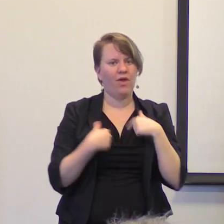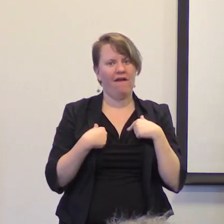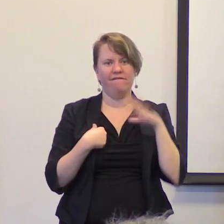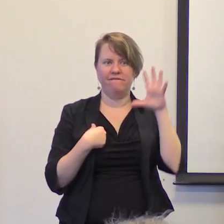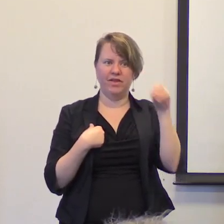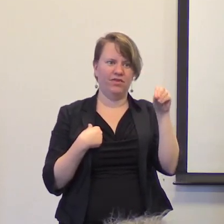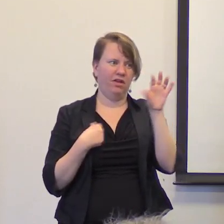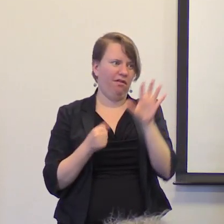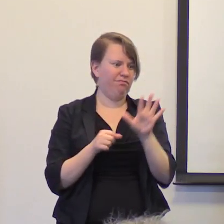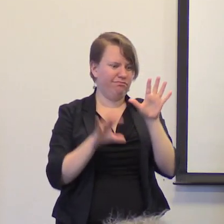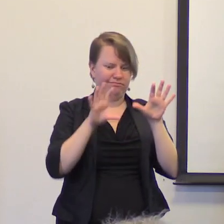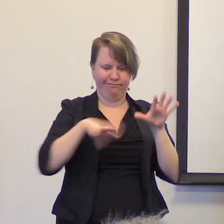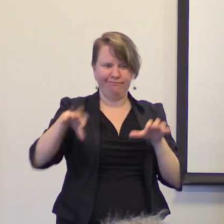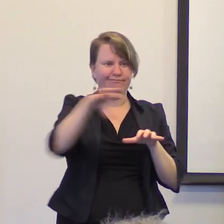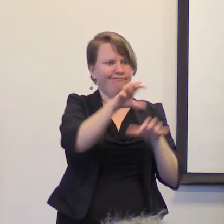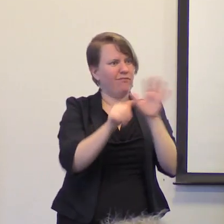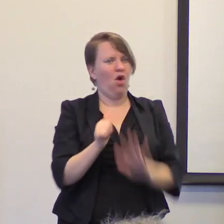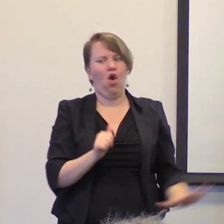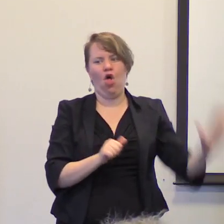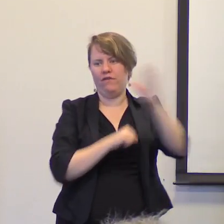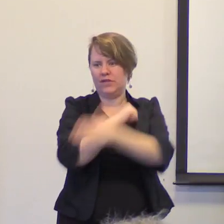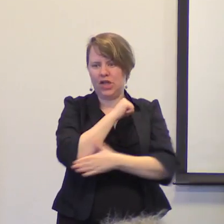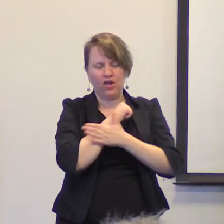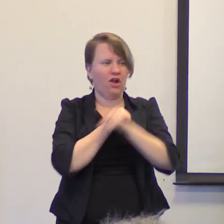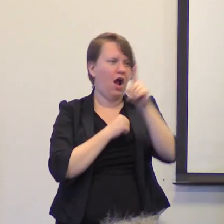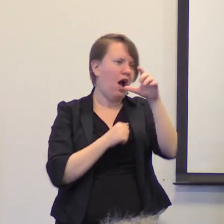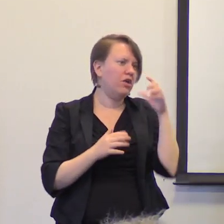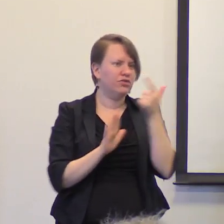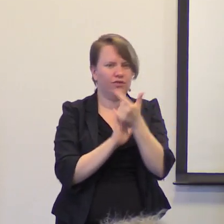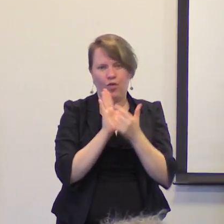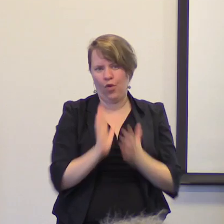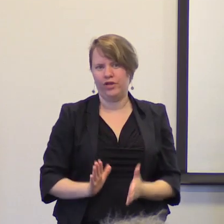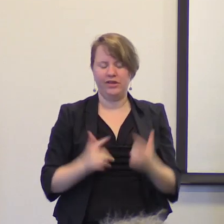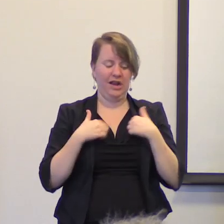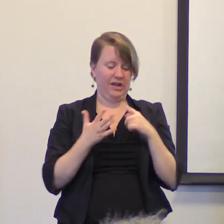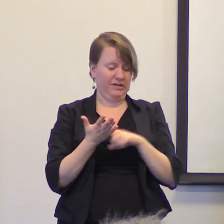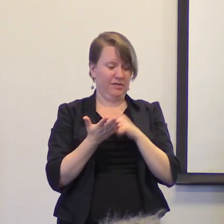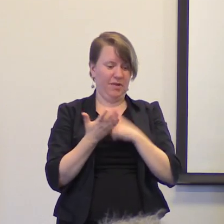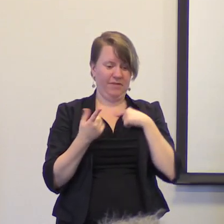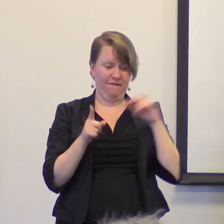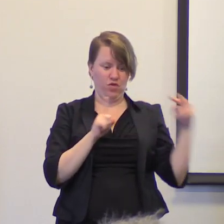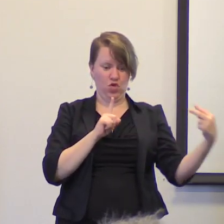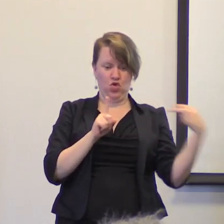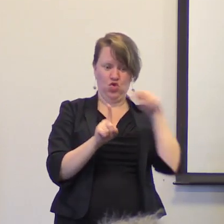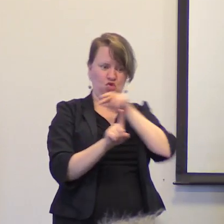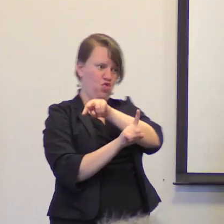around the country and hundreds of lawyers, and I sometimes have the view from 30,000 feet.